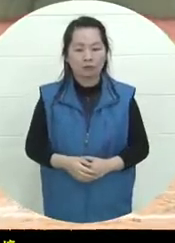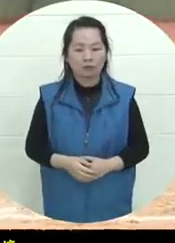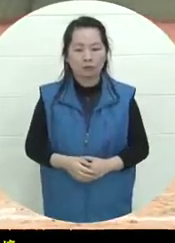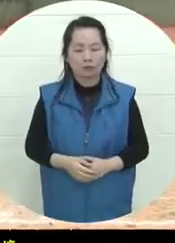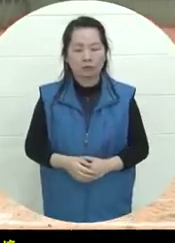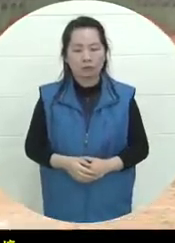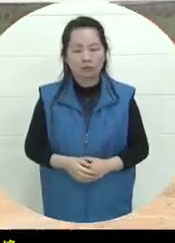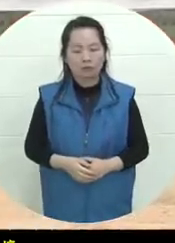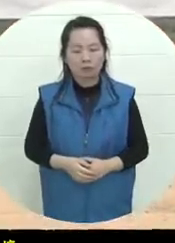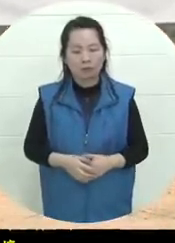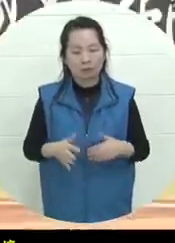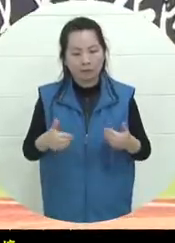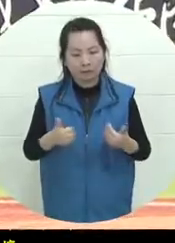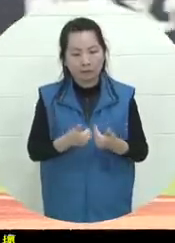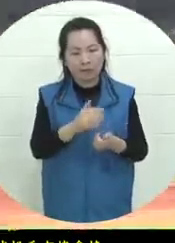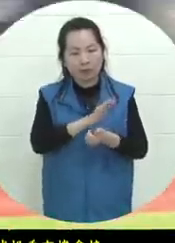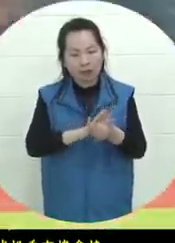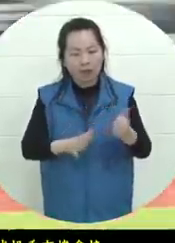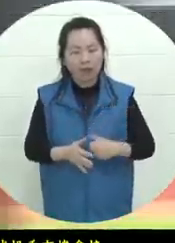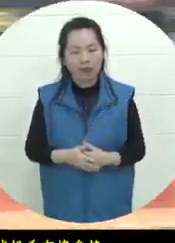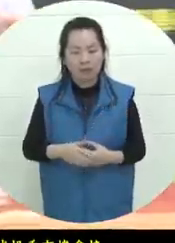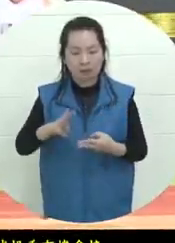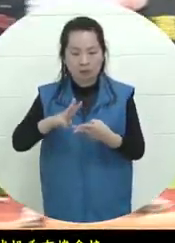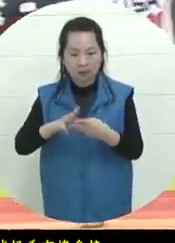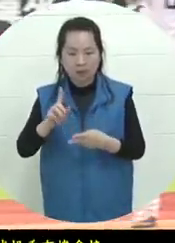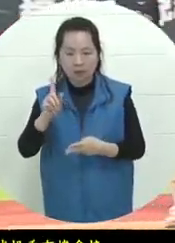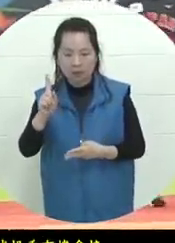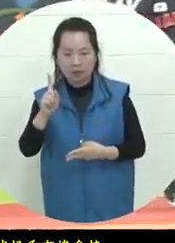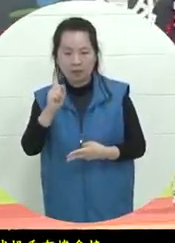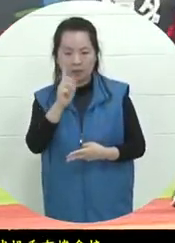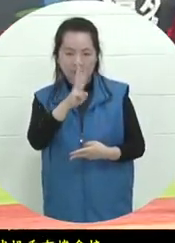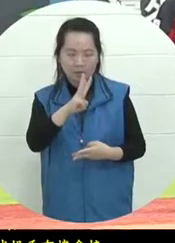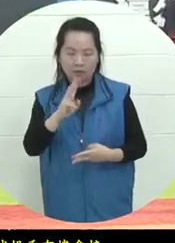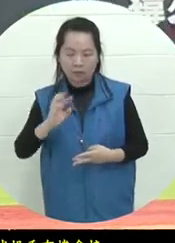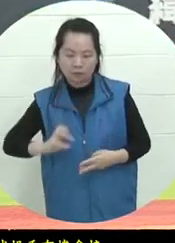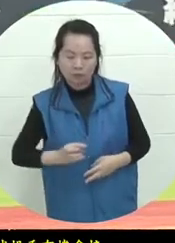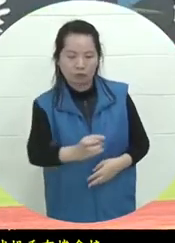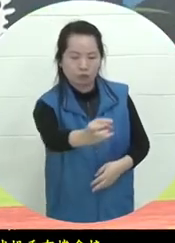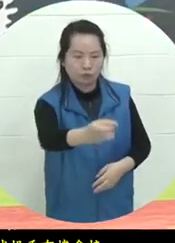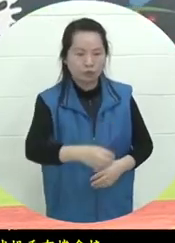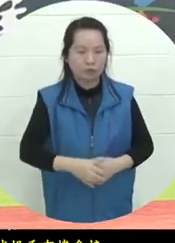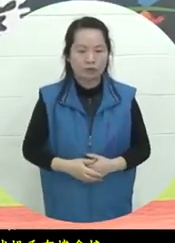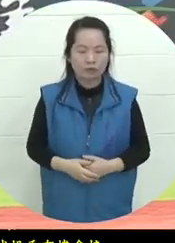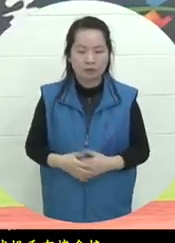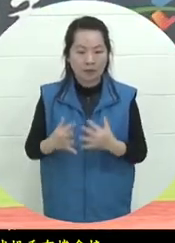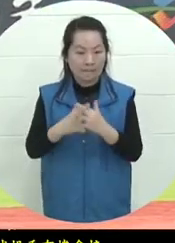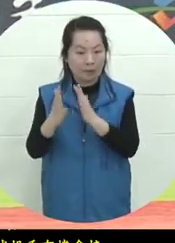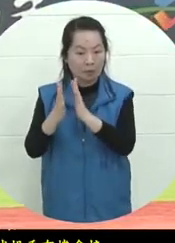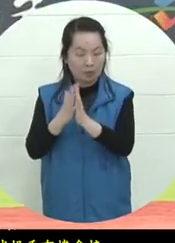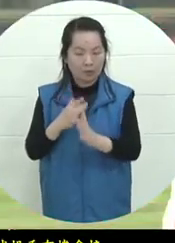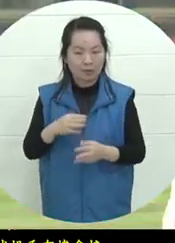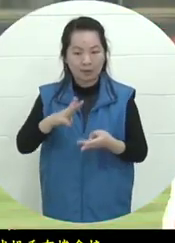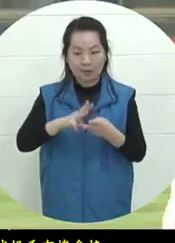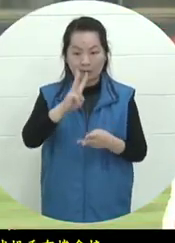the ball was allowed to roll between first and second base. It went out, but uh, the runner on third base of the U.S. team originally